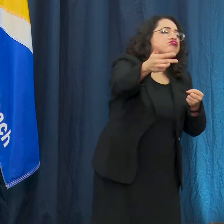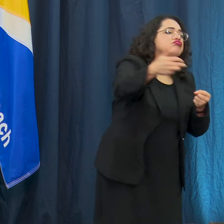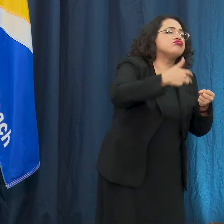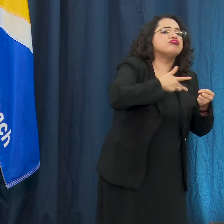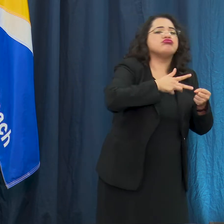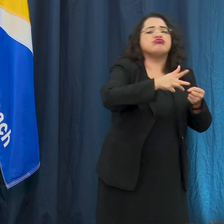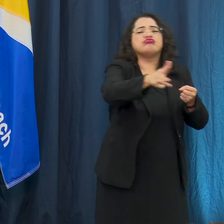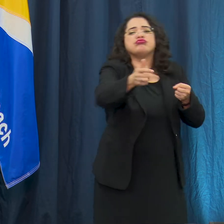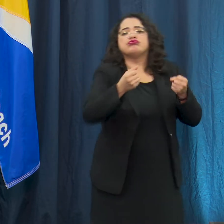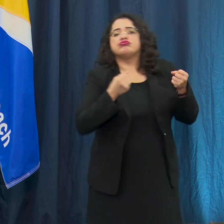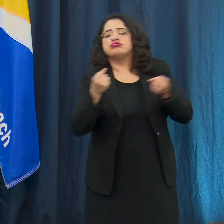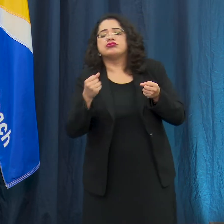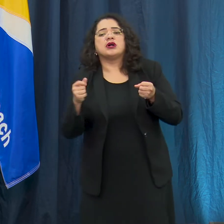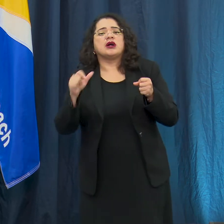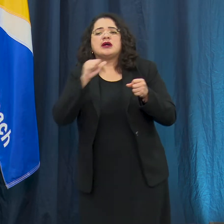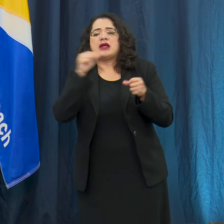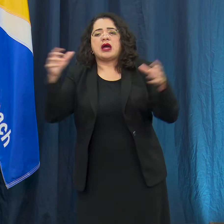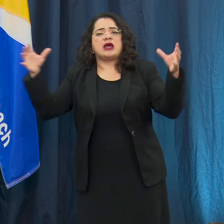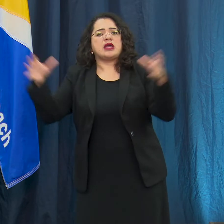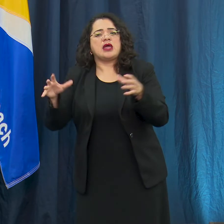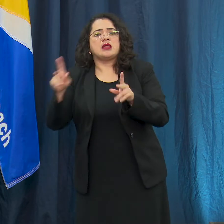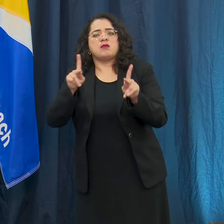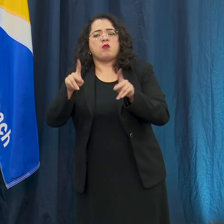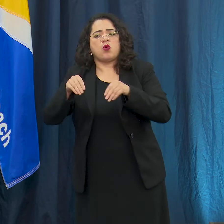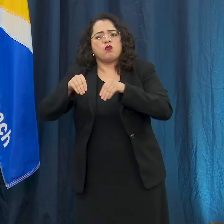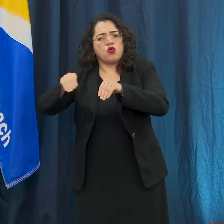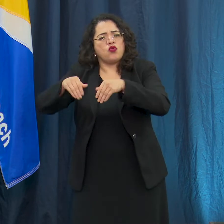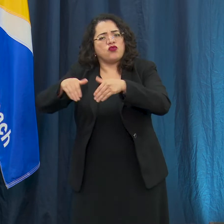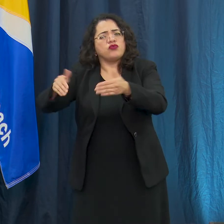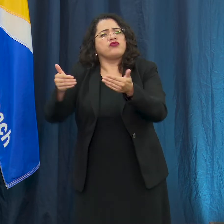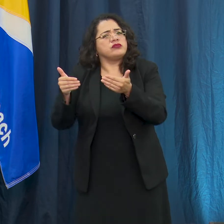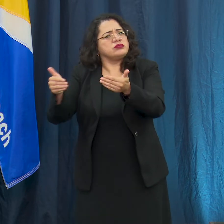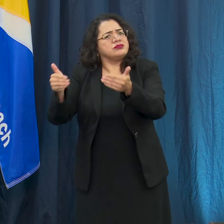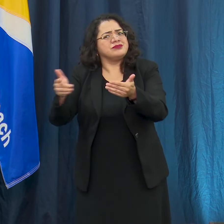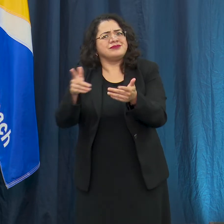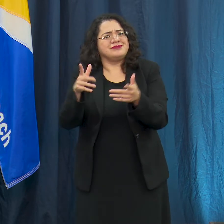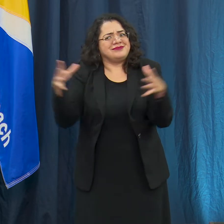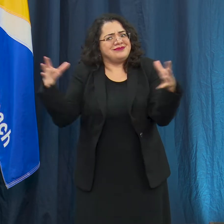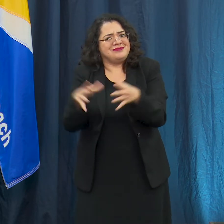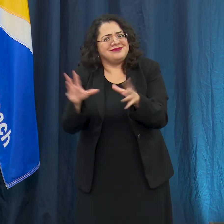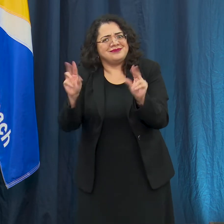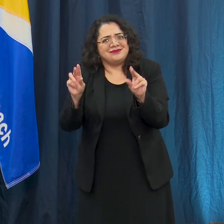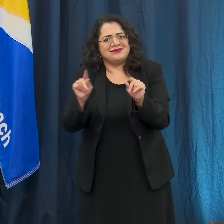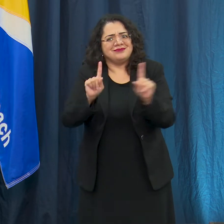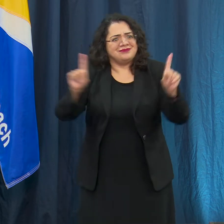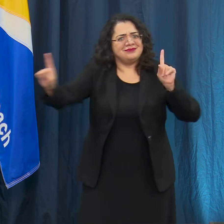people are moving along and I'll be very honest there is you know there's no like